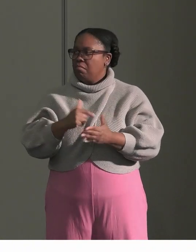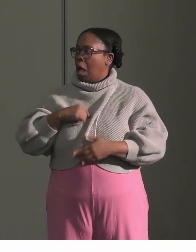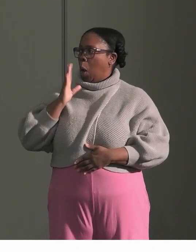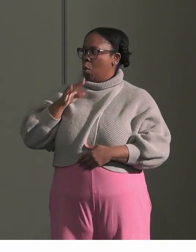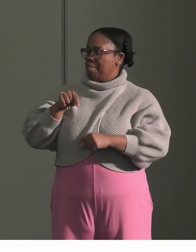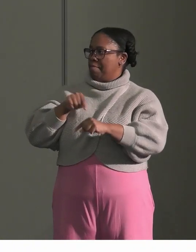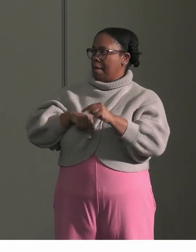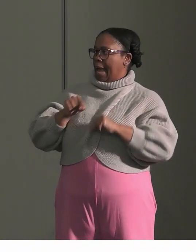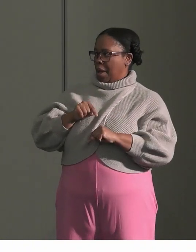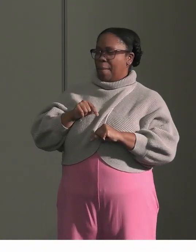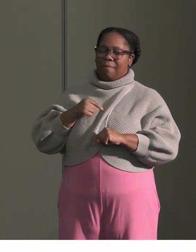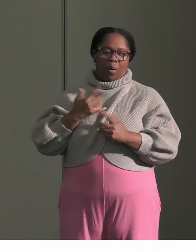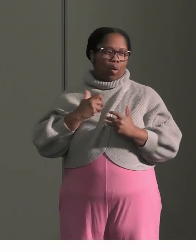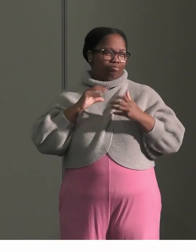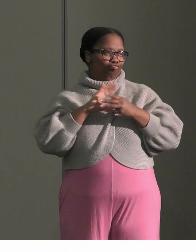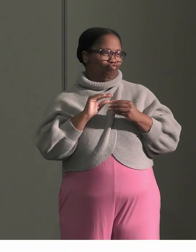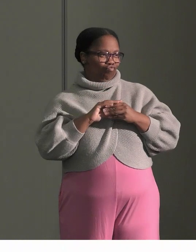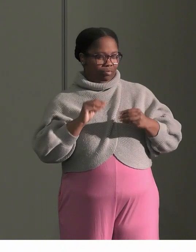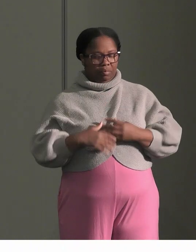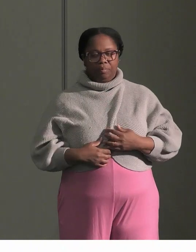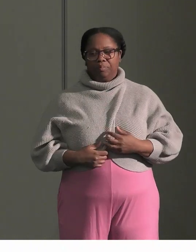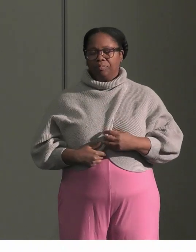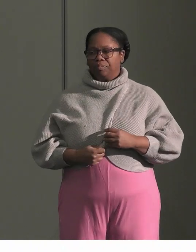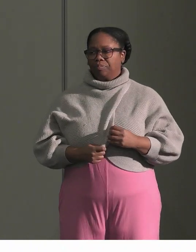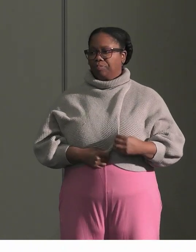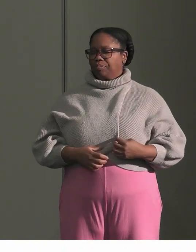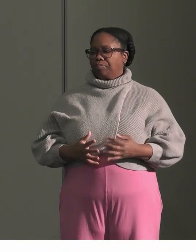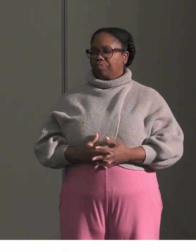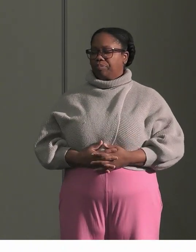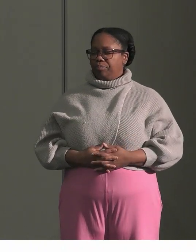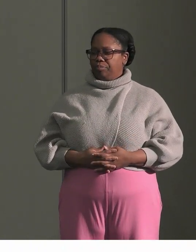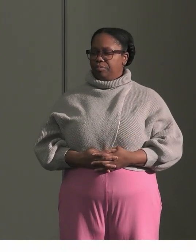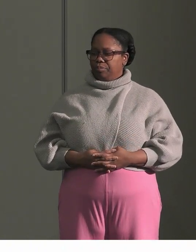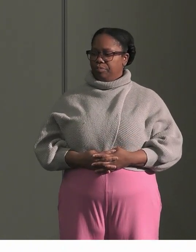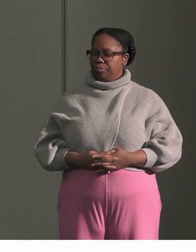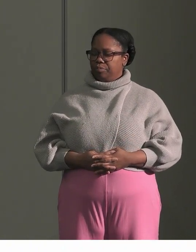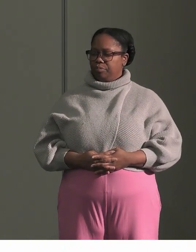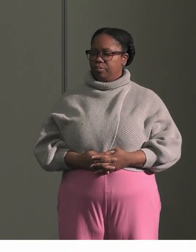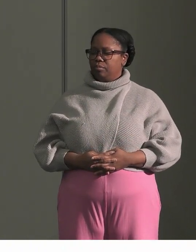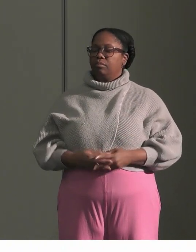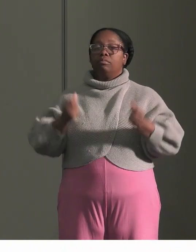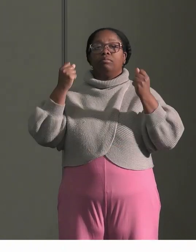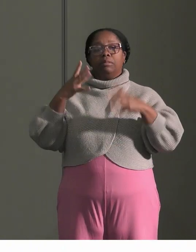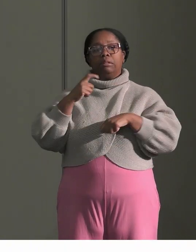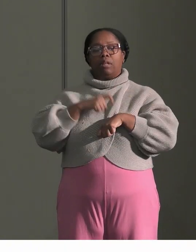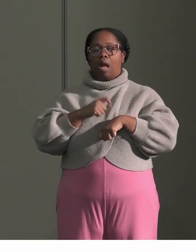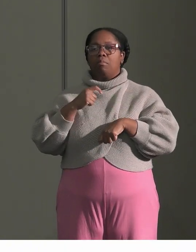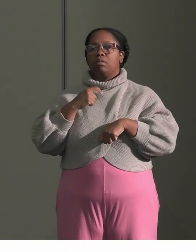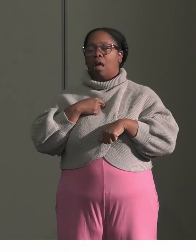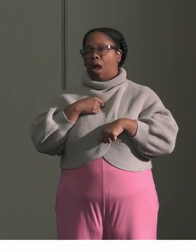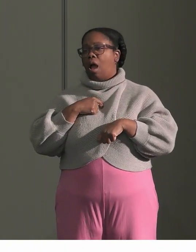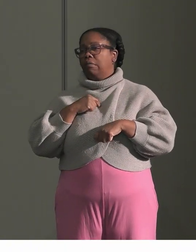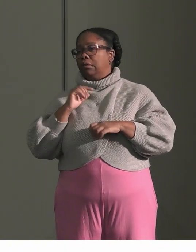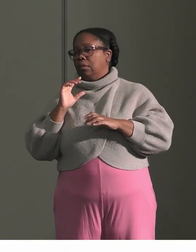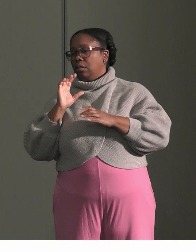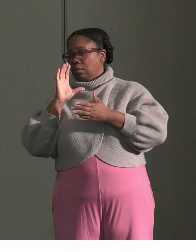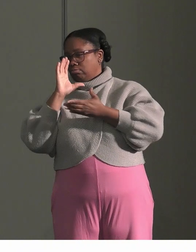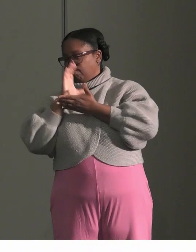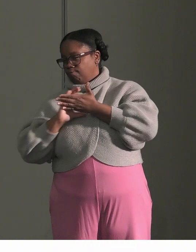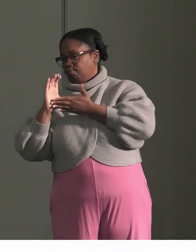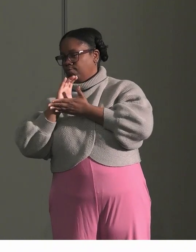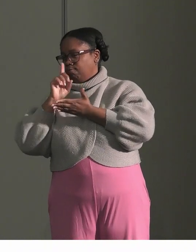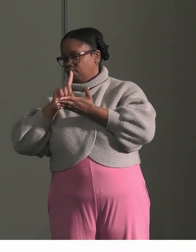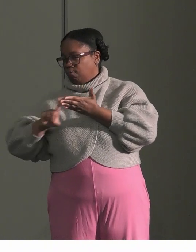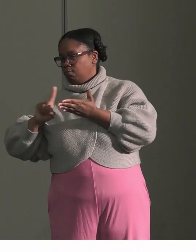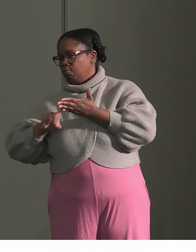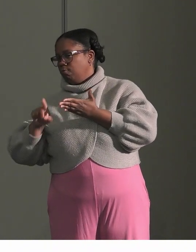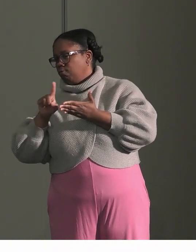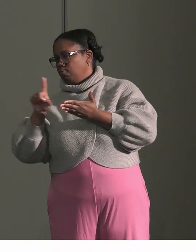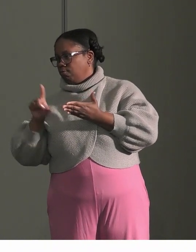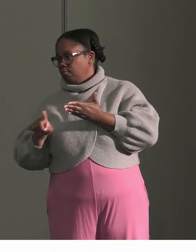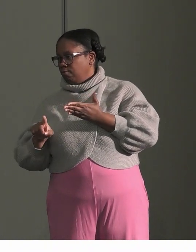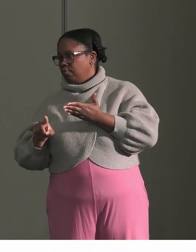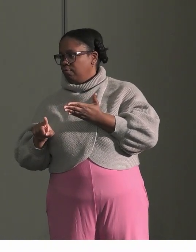an know don't. The number of times I scoped research and, you know, because Accessibility